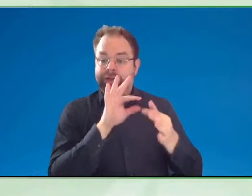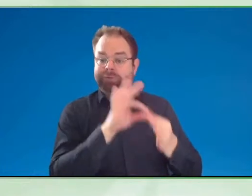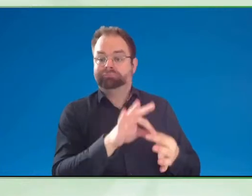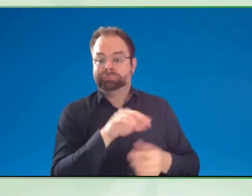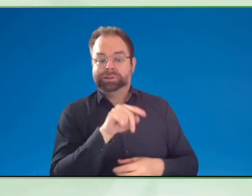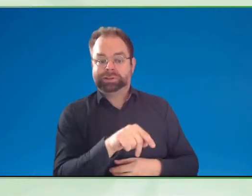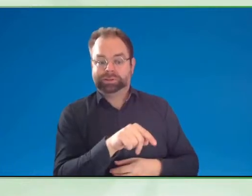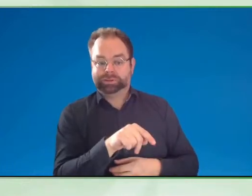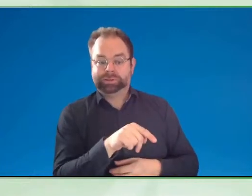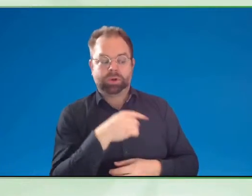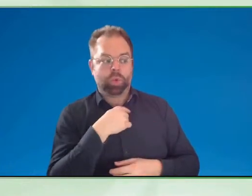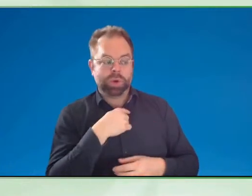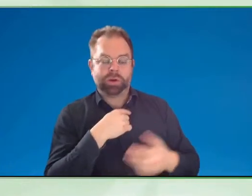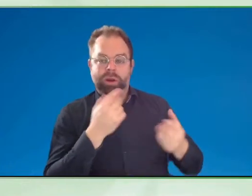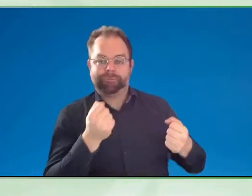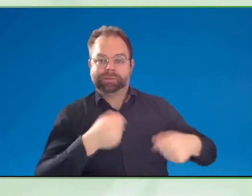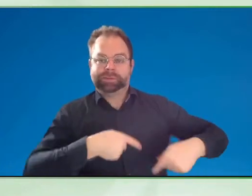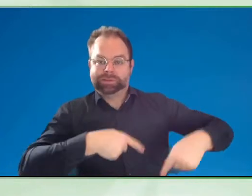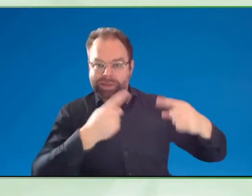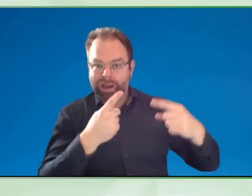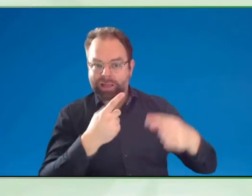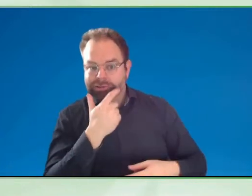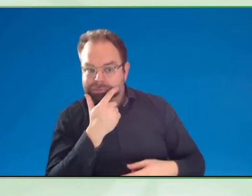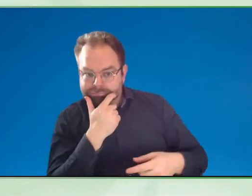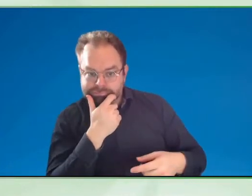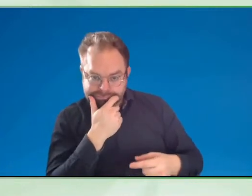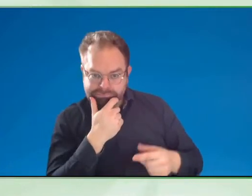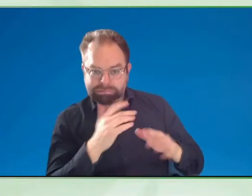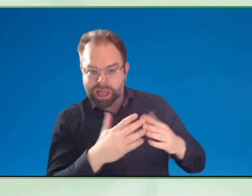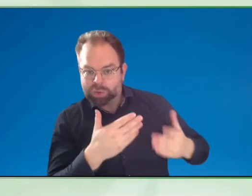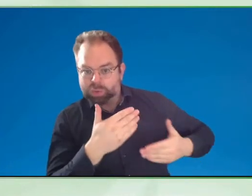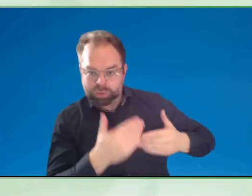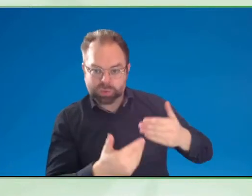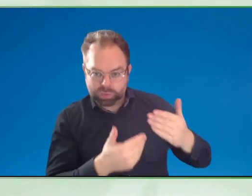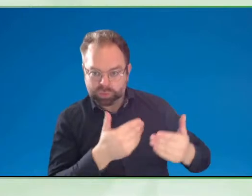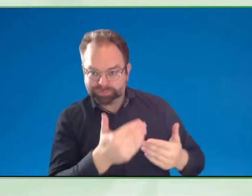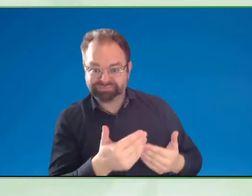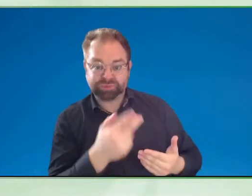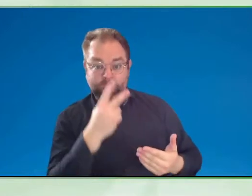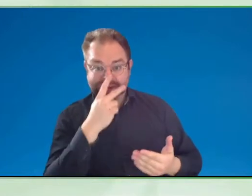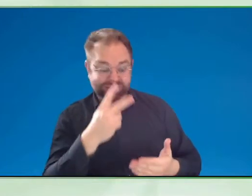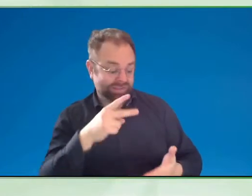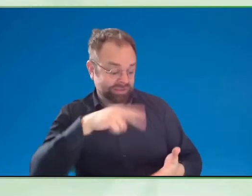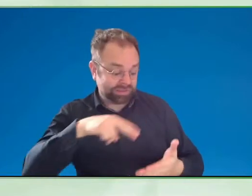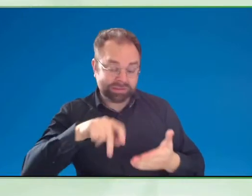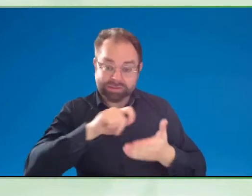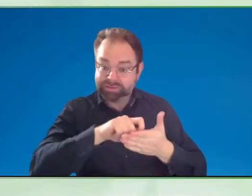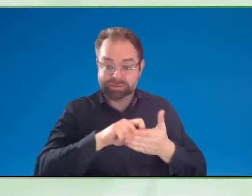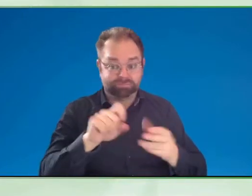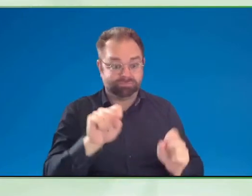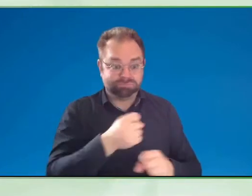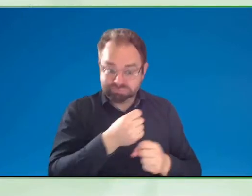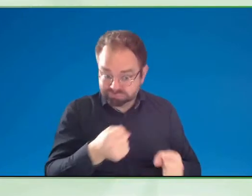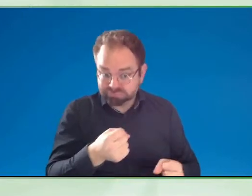Wonderful world it is not wonderful at all.